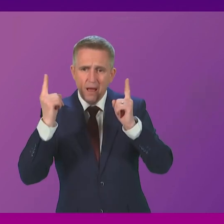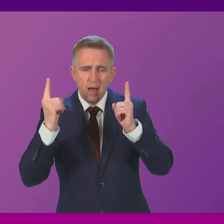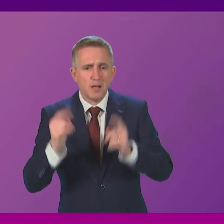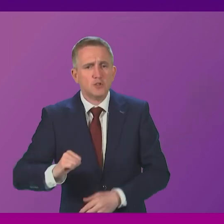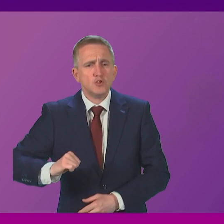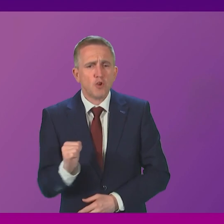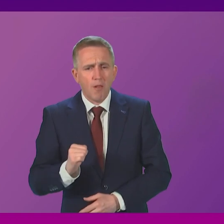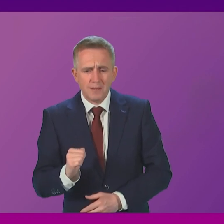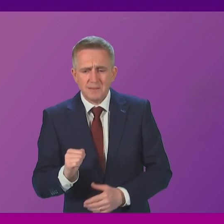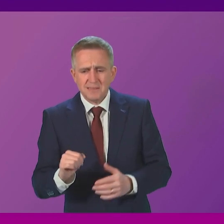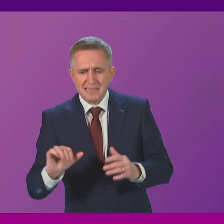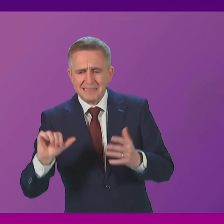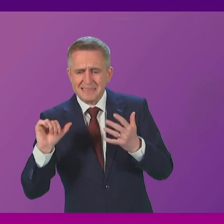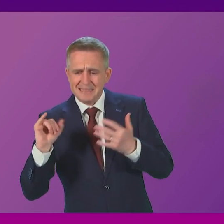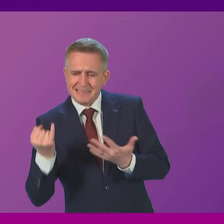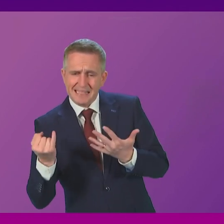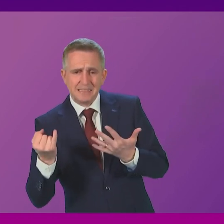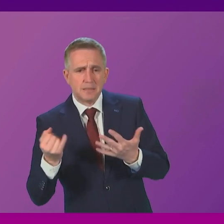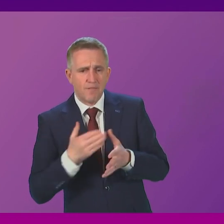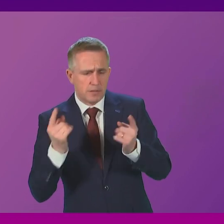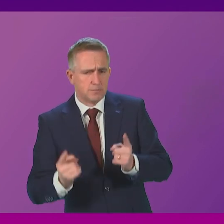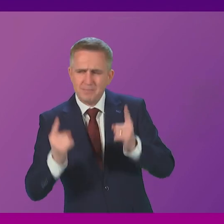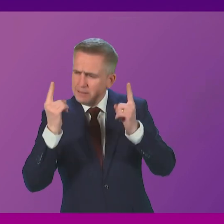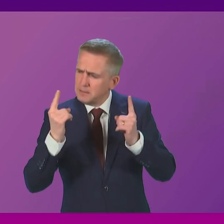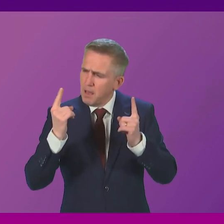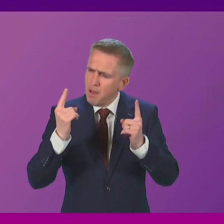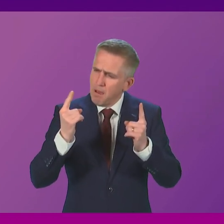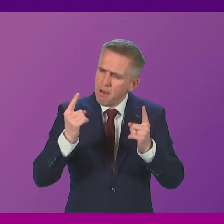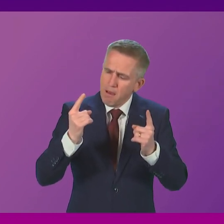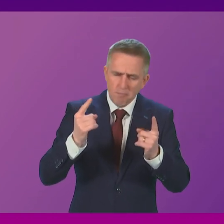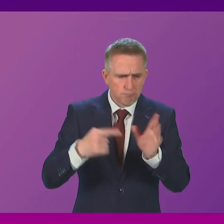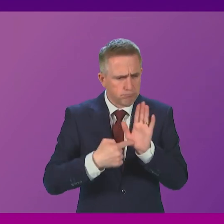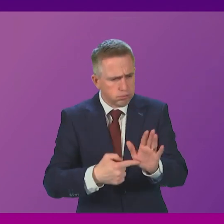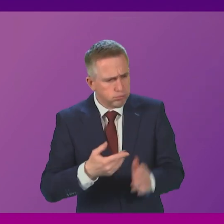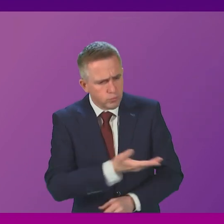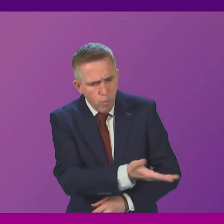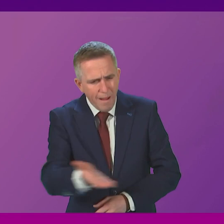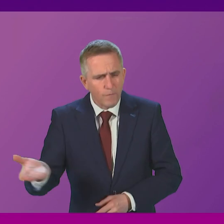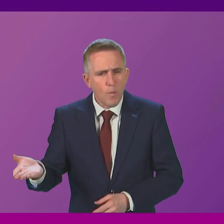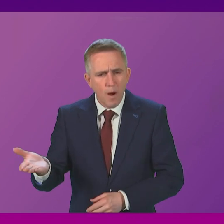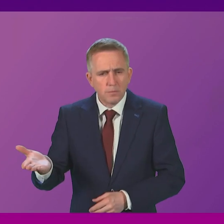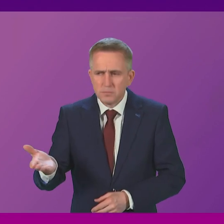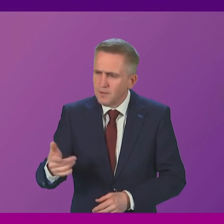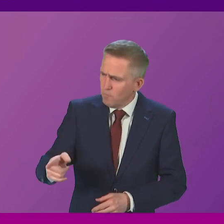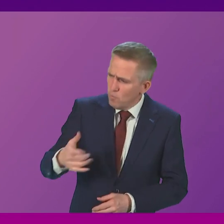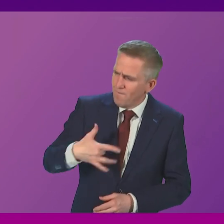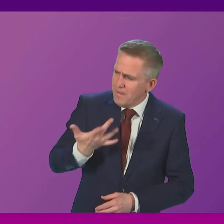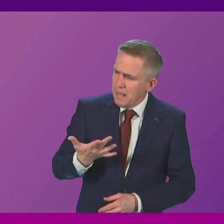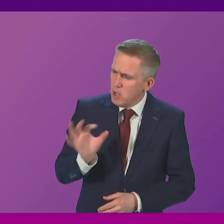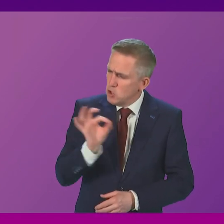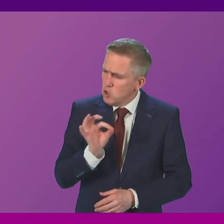Minister sends a strong message to every single person out there who feels that they do not